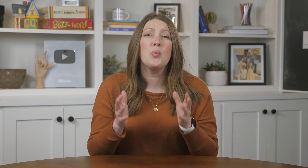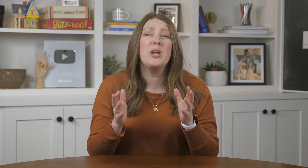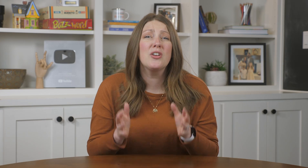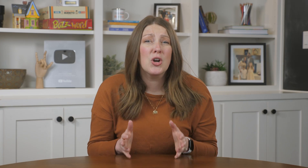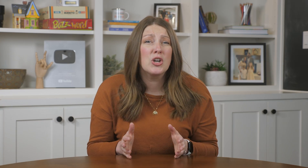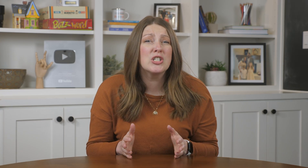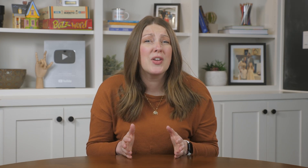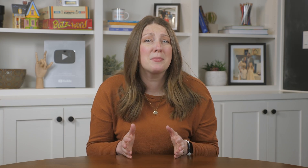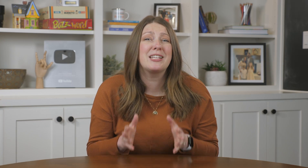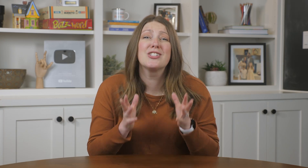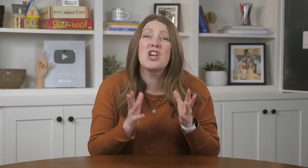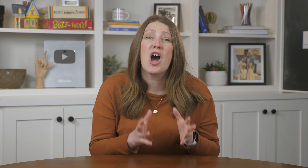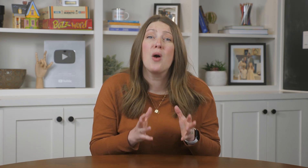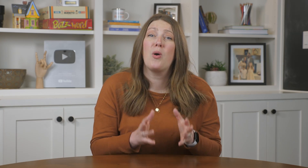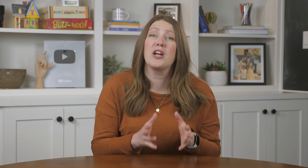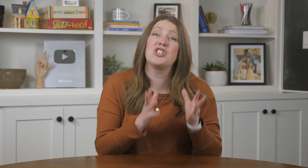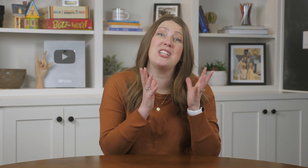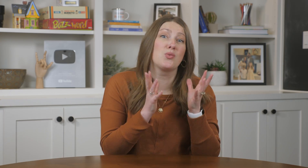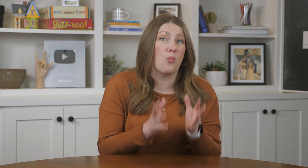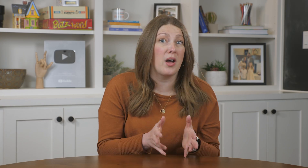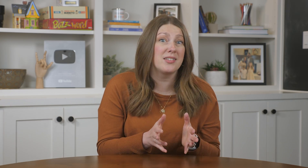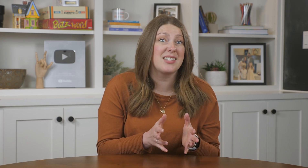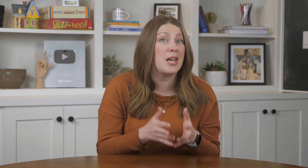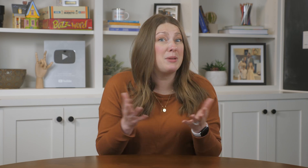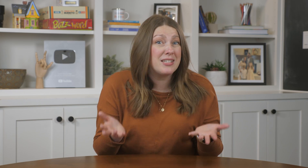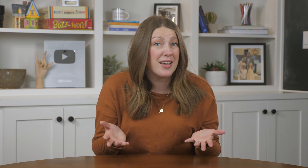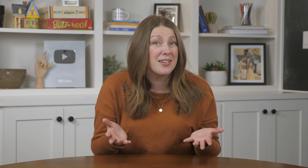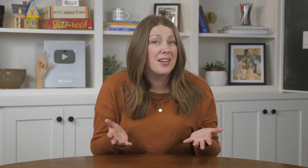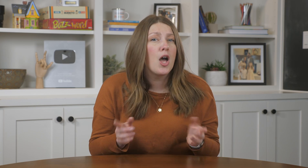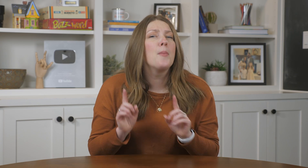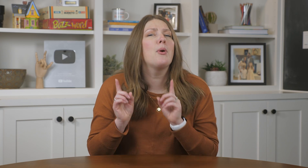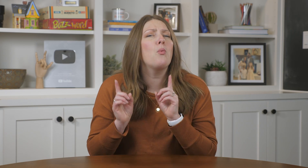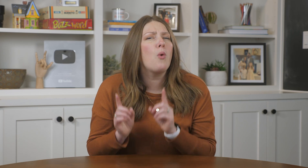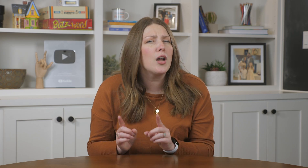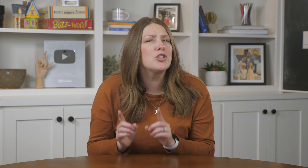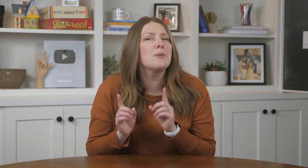We encourage families to not watch these once and be done, but watch them